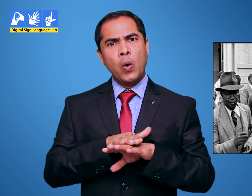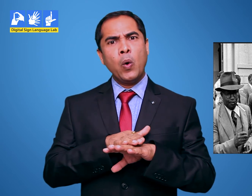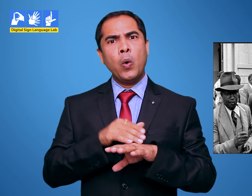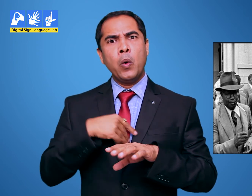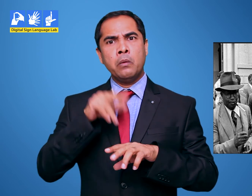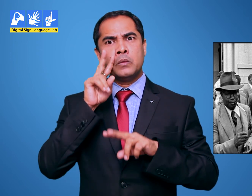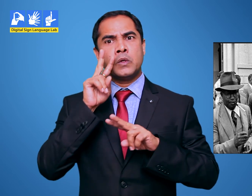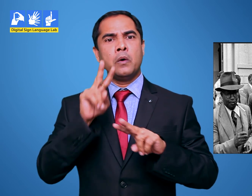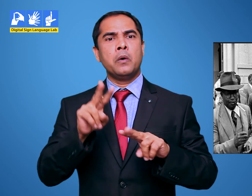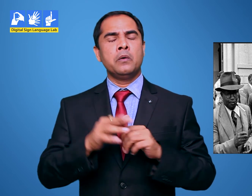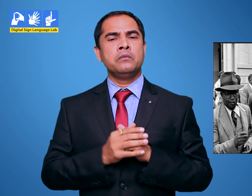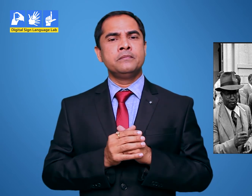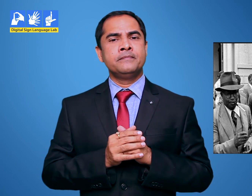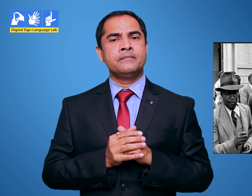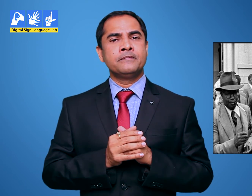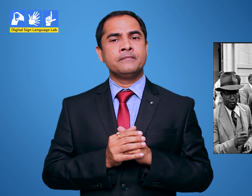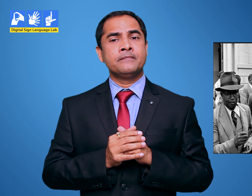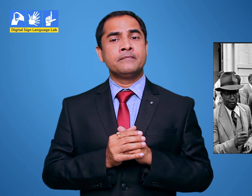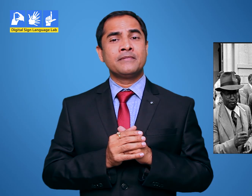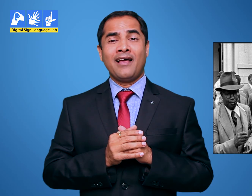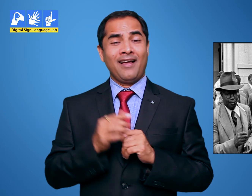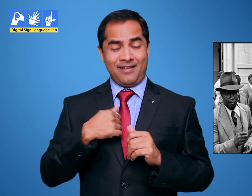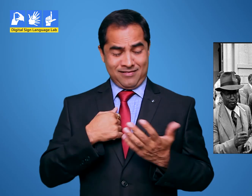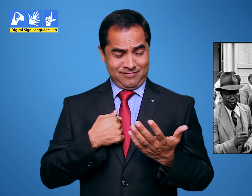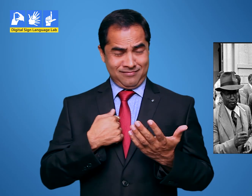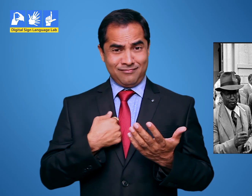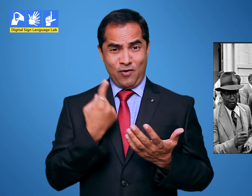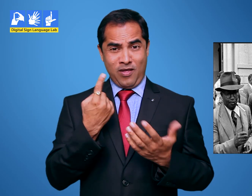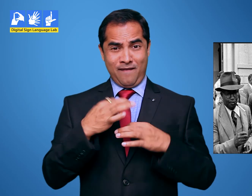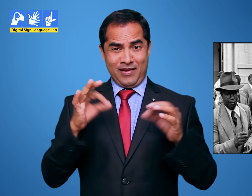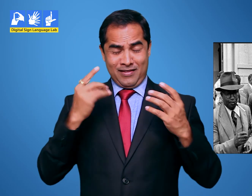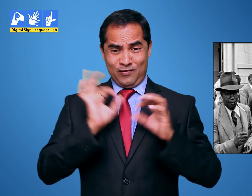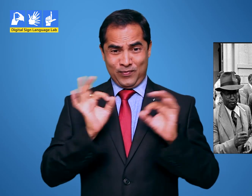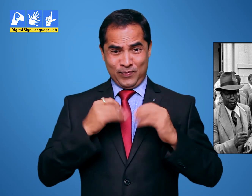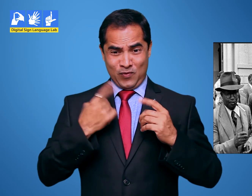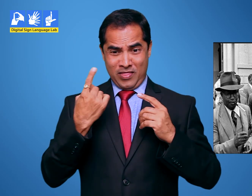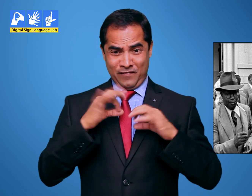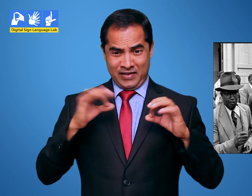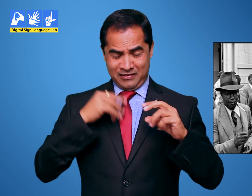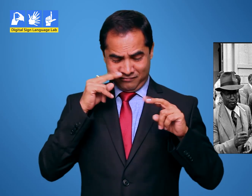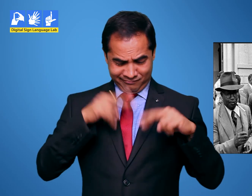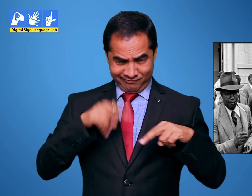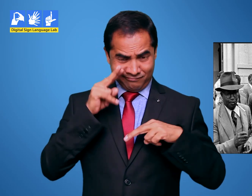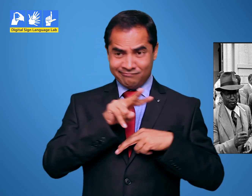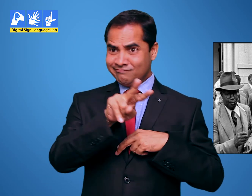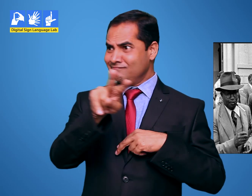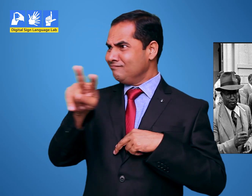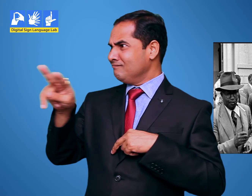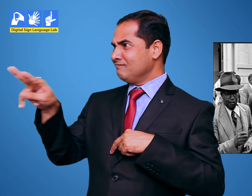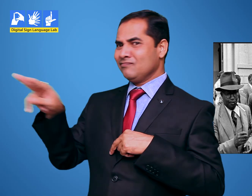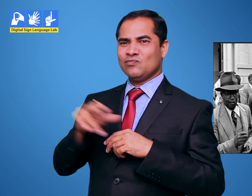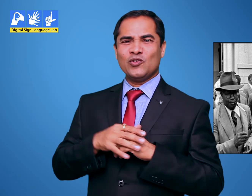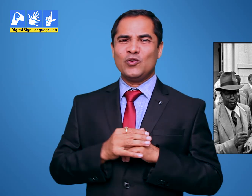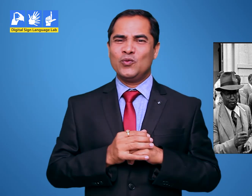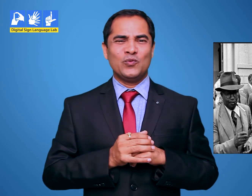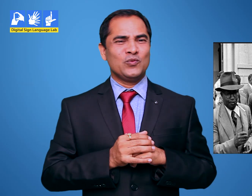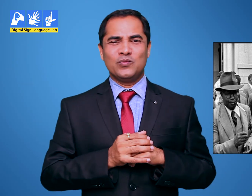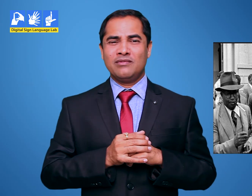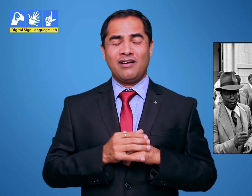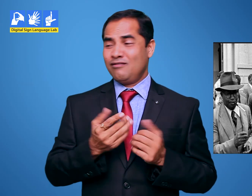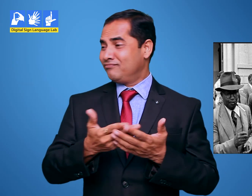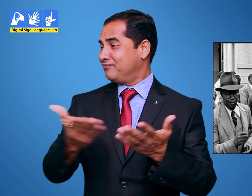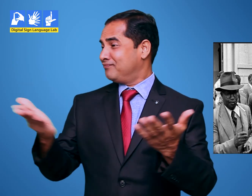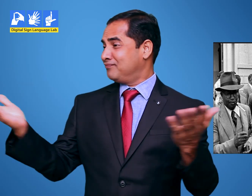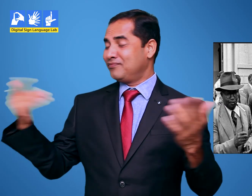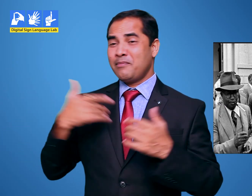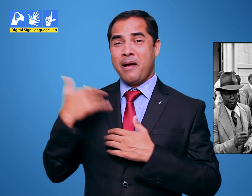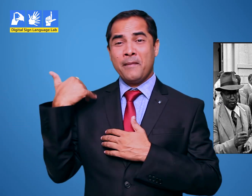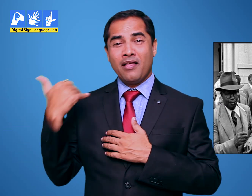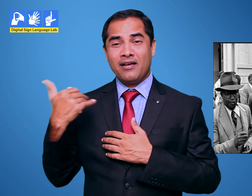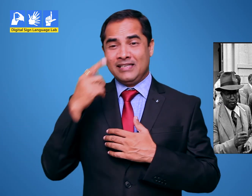slowly, I saw that not only I was not free but my brothers and sisters were